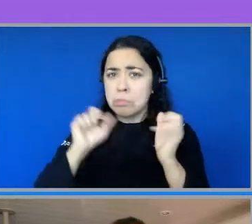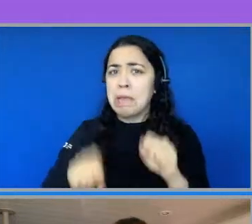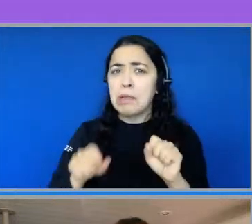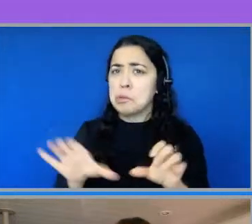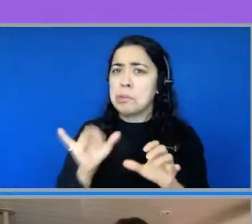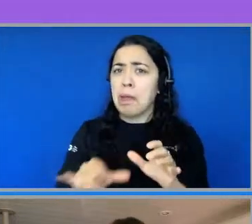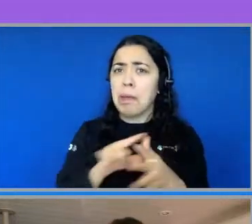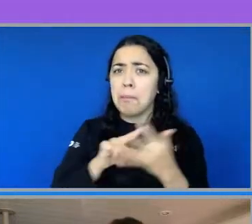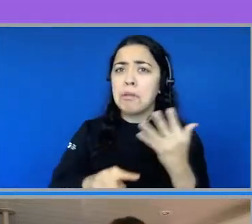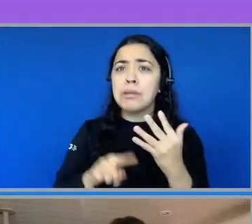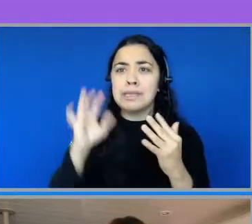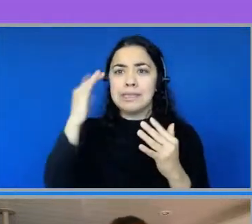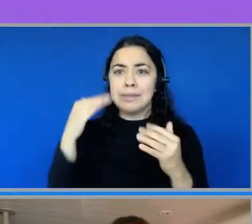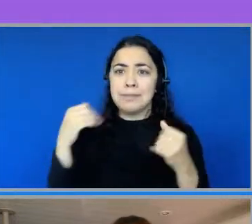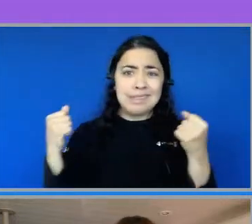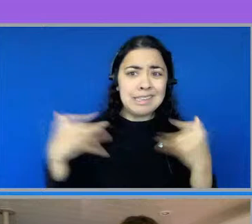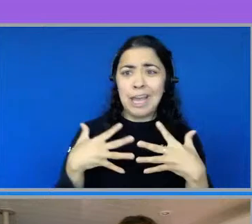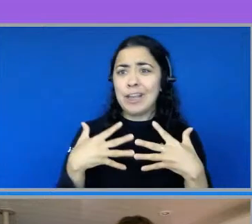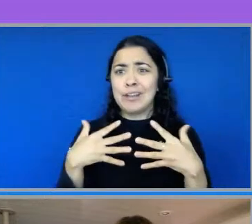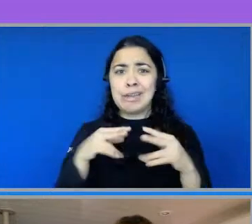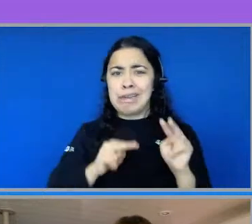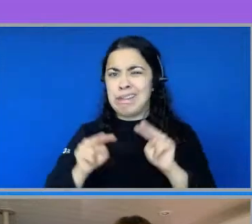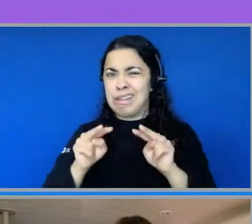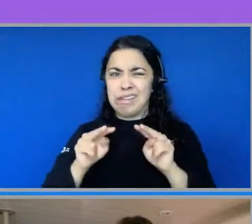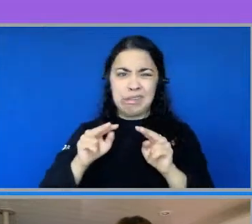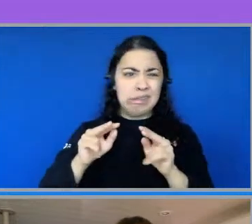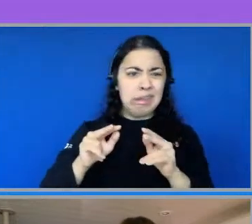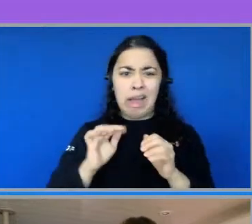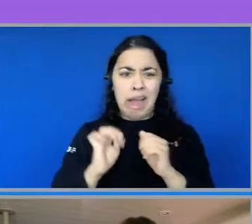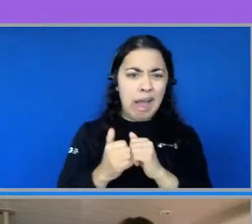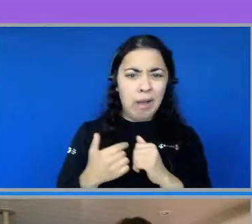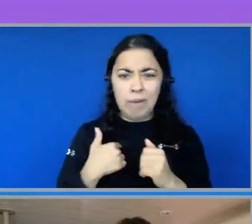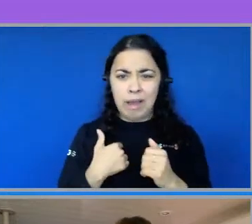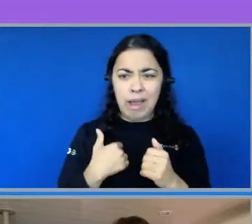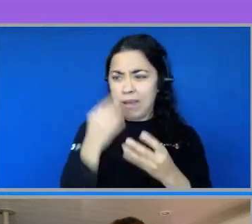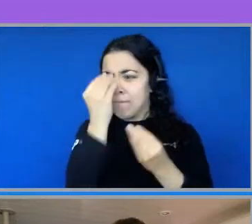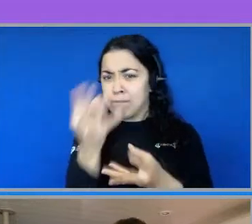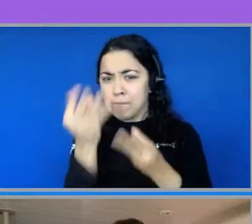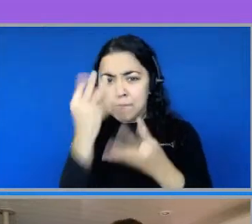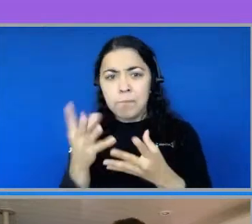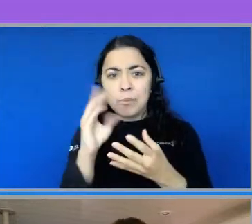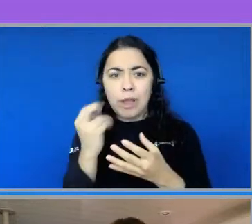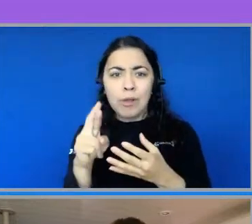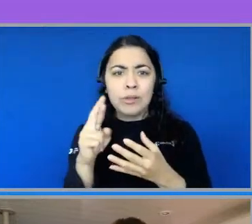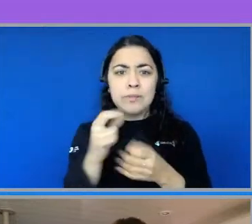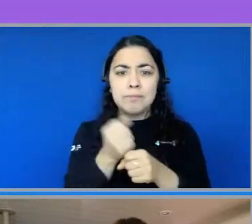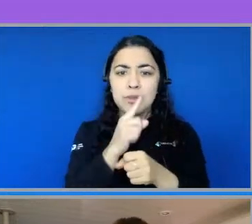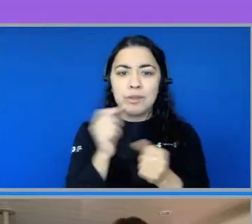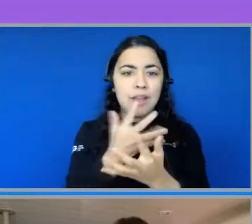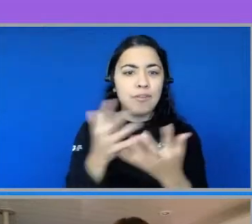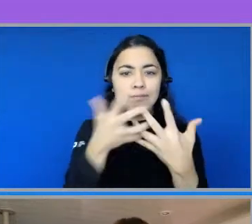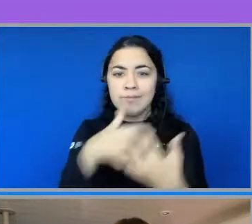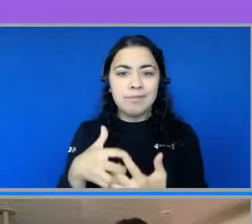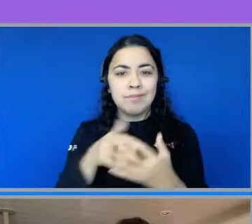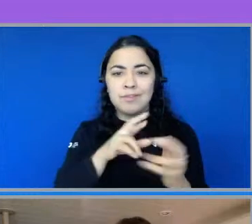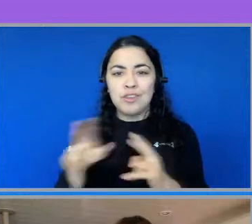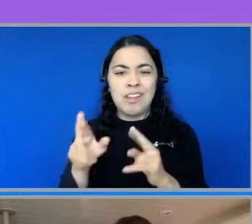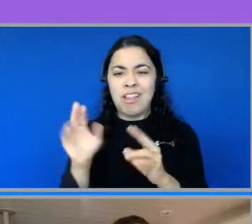no scary box sizing like switch that tells the browser to just